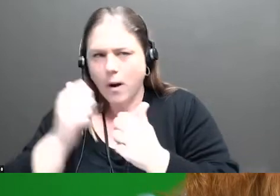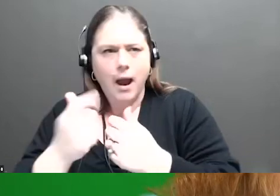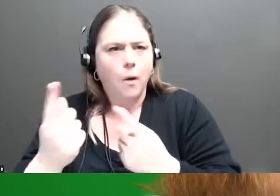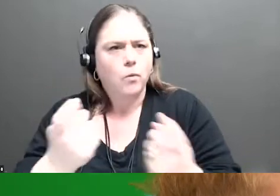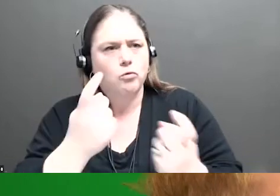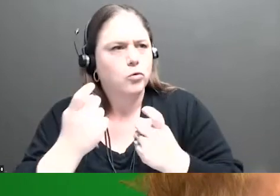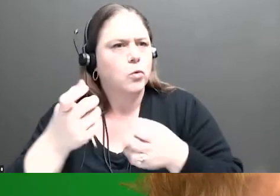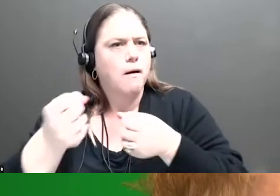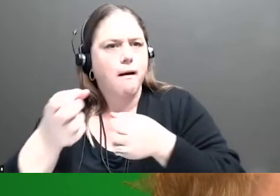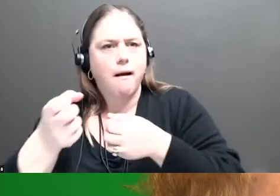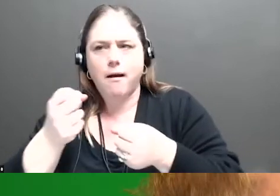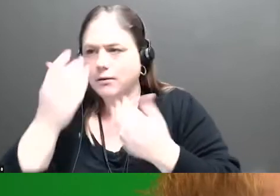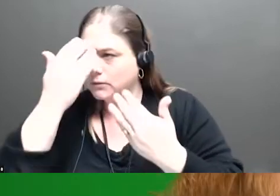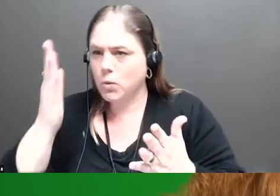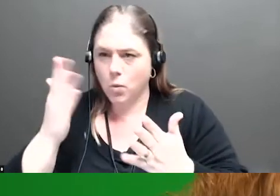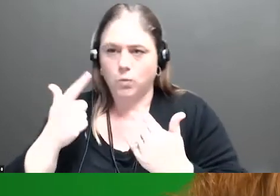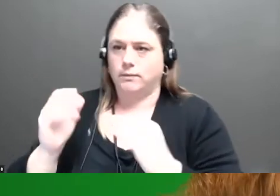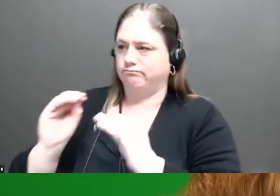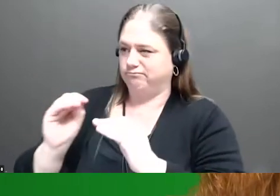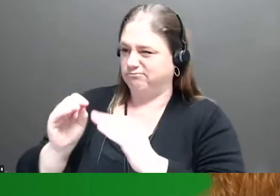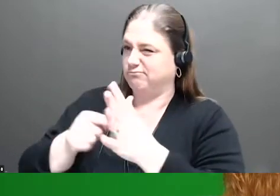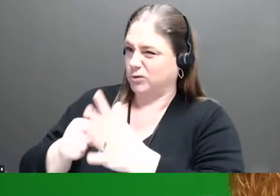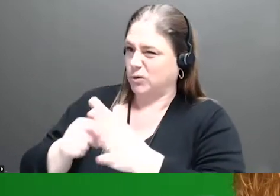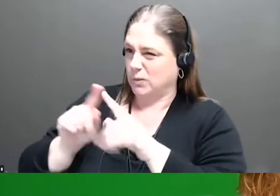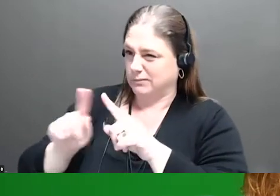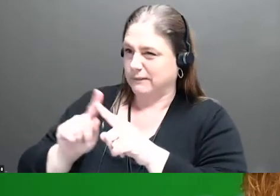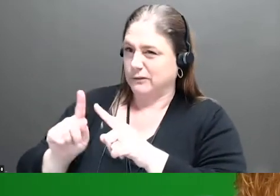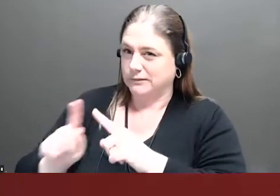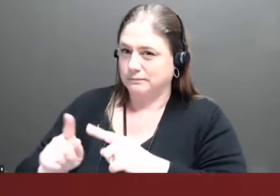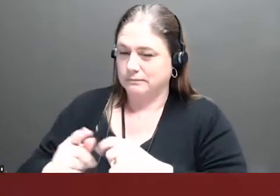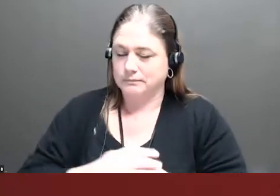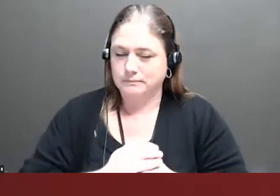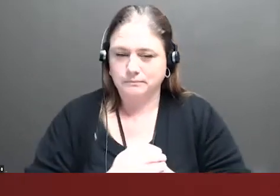persons with disabilities. The scene cuts back and forth between Minette and the workshop. As